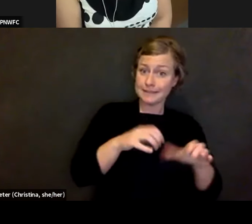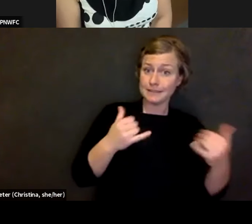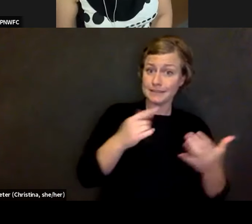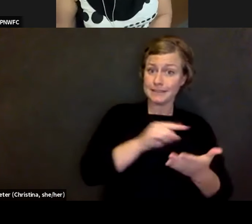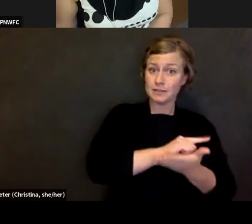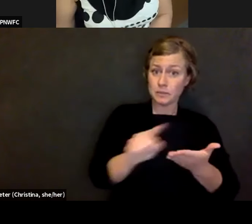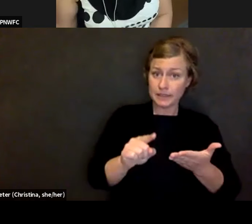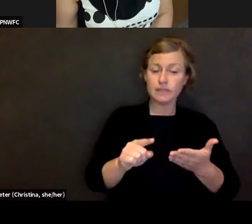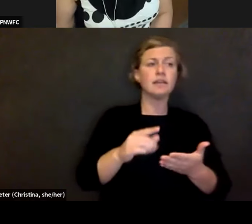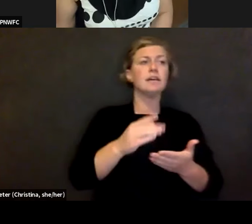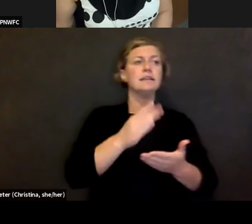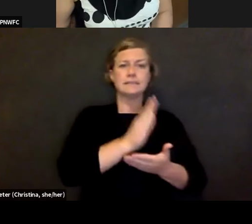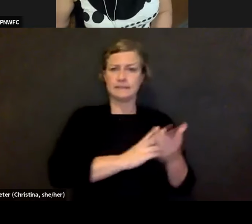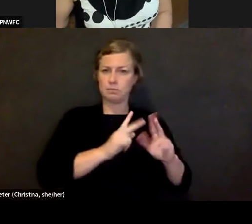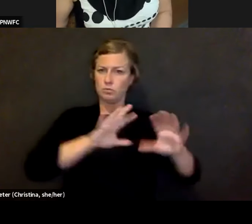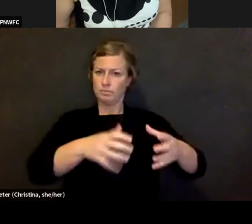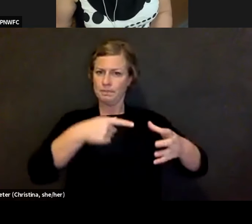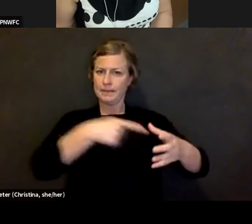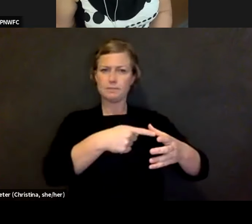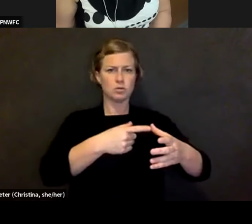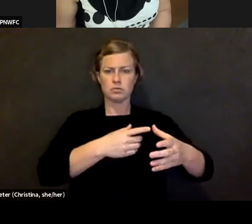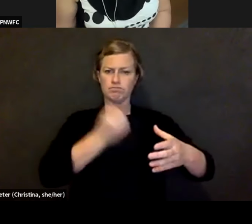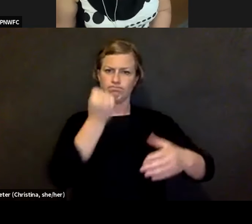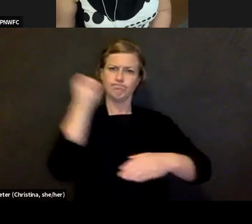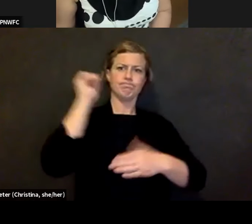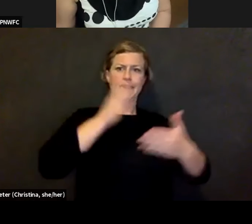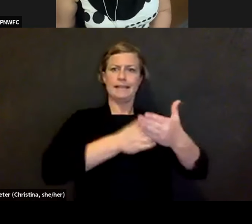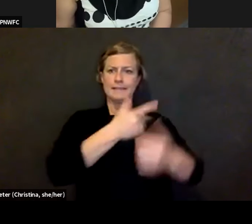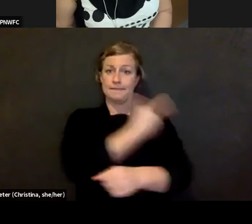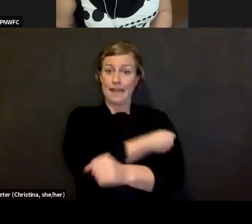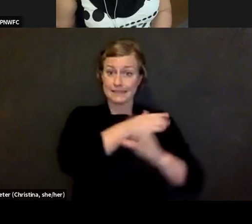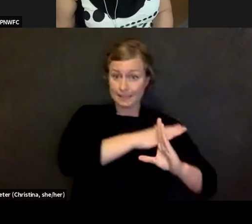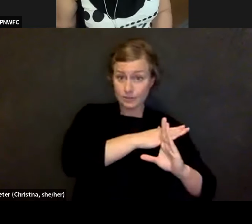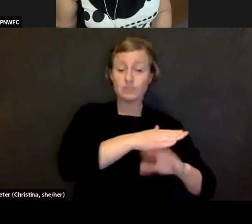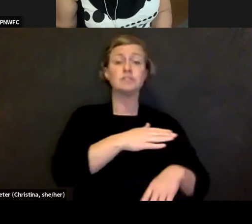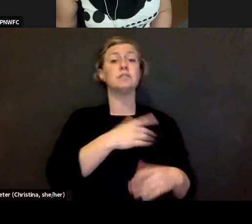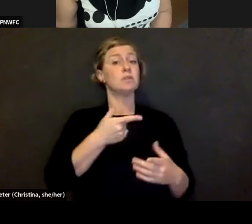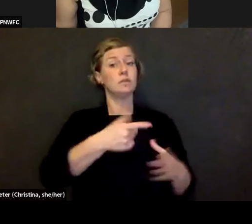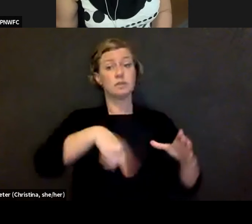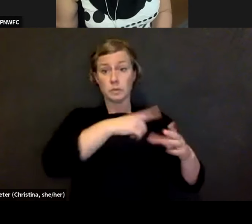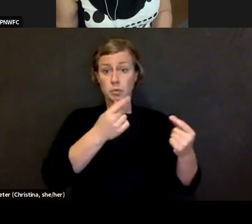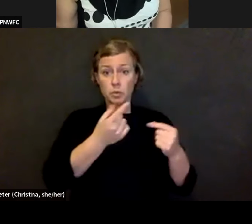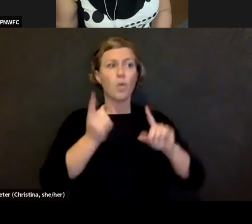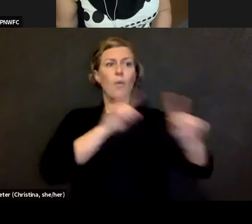to them. Another thing, there was a group of people that were against vaccinations that were standing outside